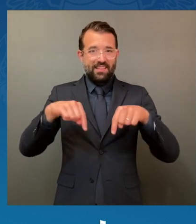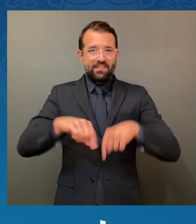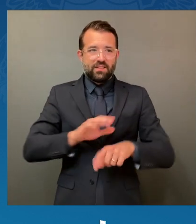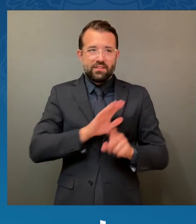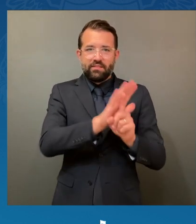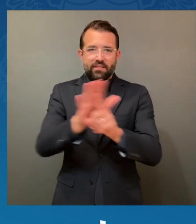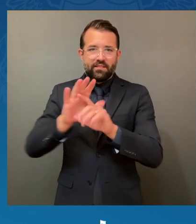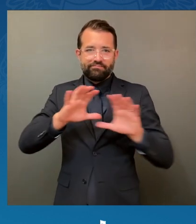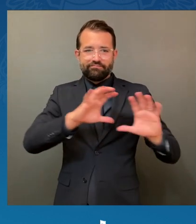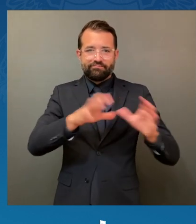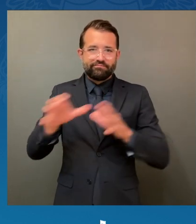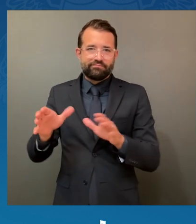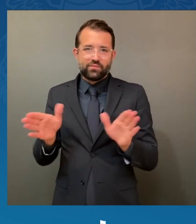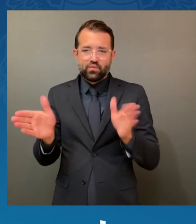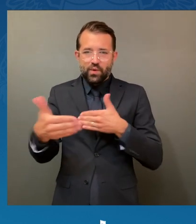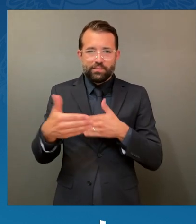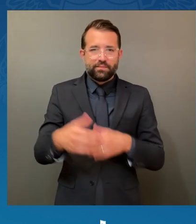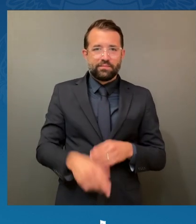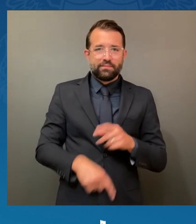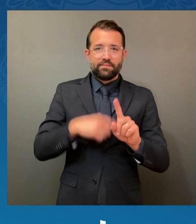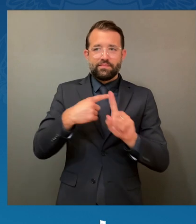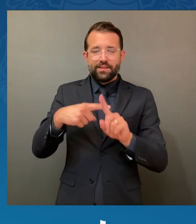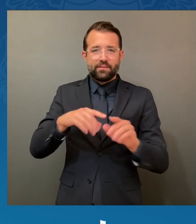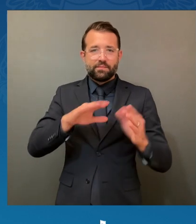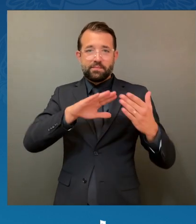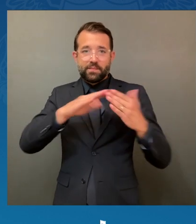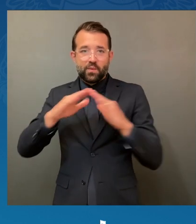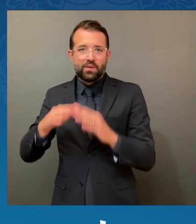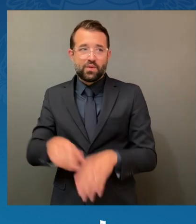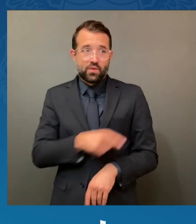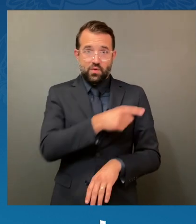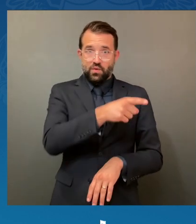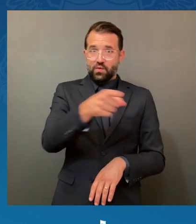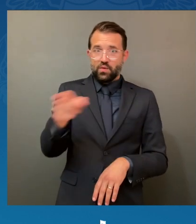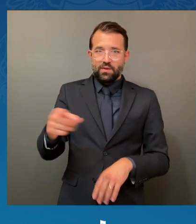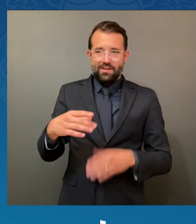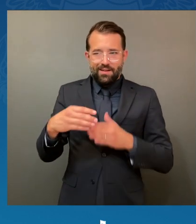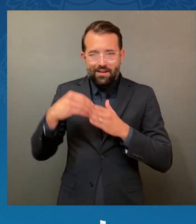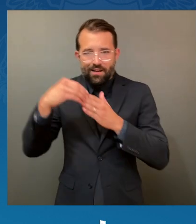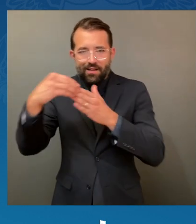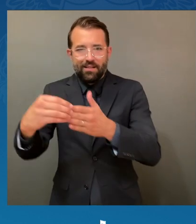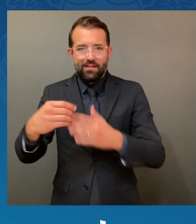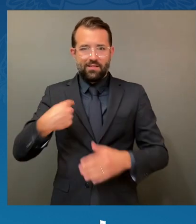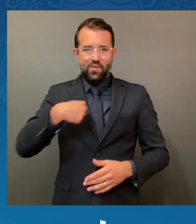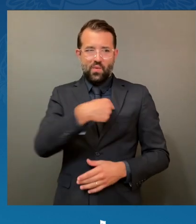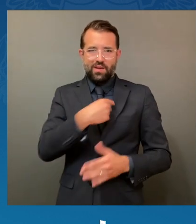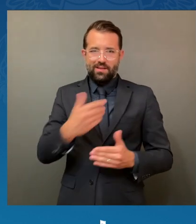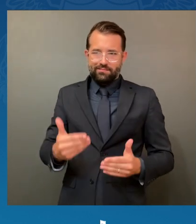you are leading us forward as a nation and as a world.